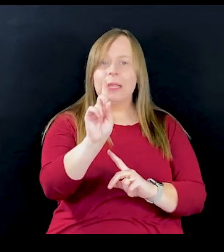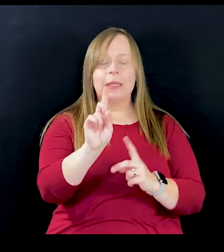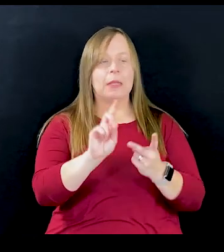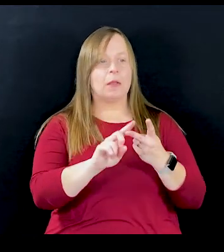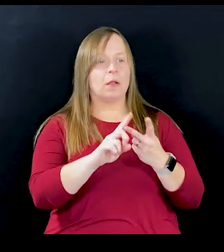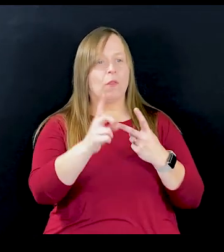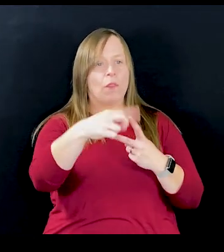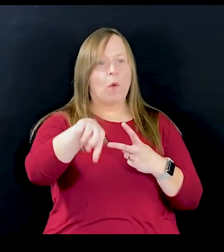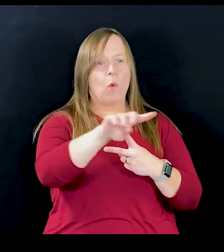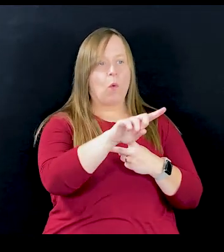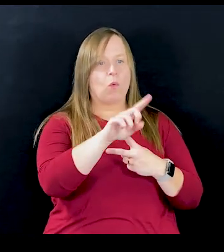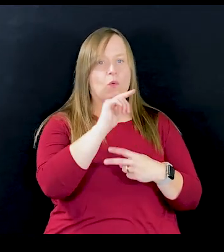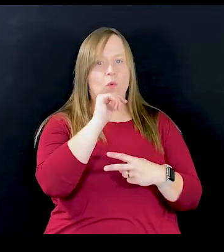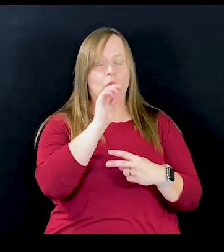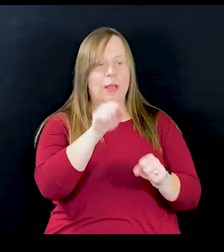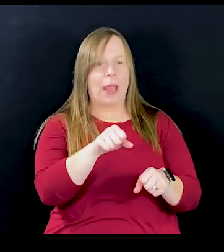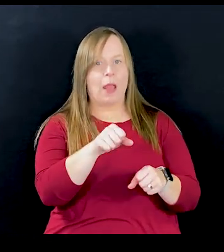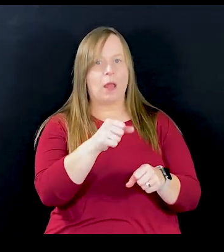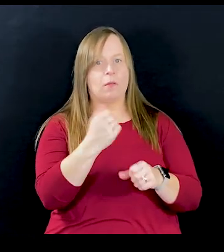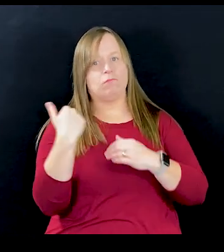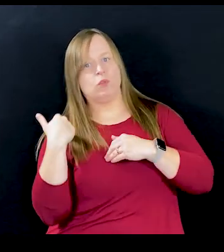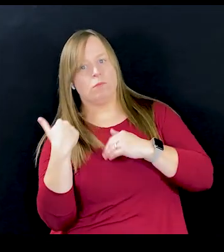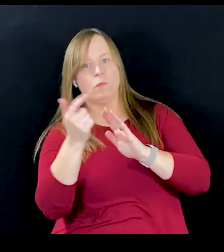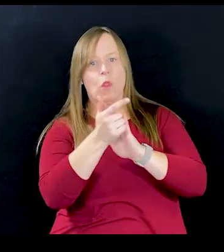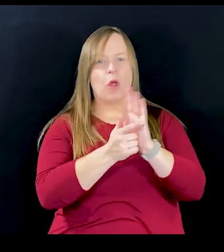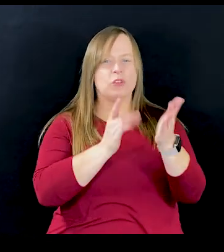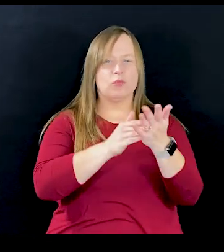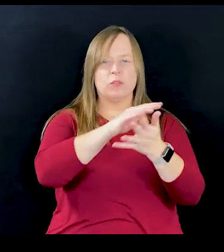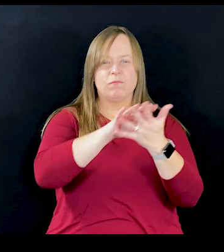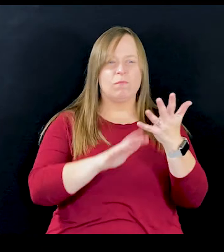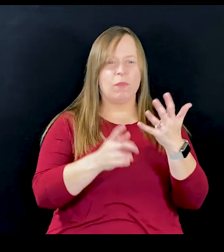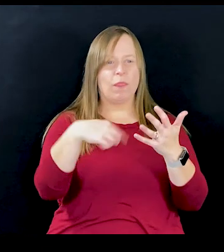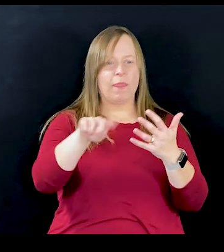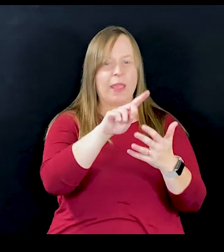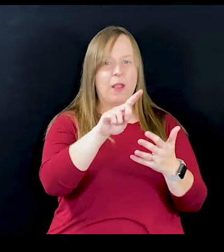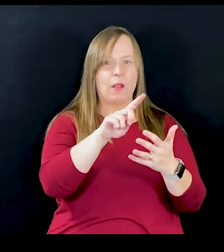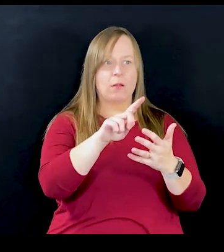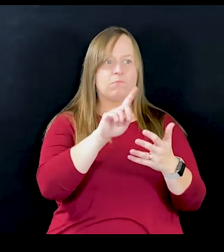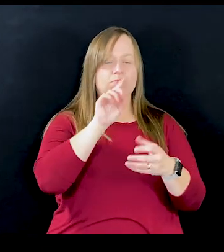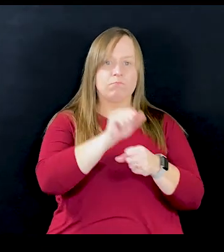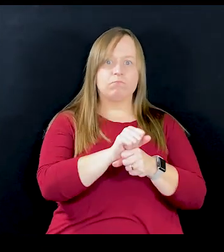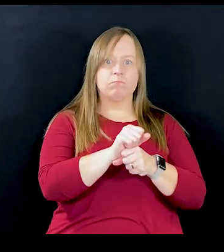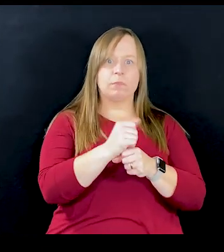Those that who can hold people responsible by lawsuits and things like that that there be accountability,